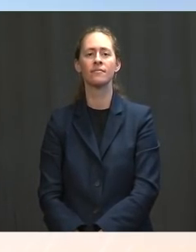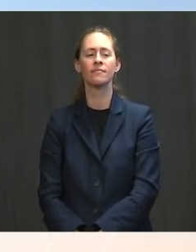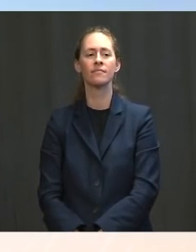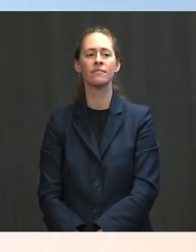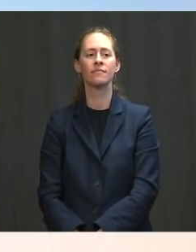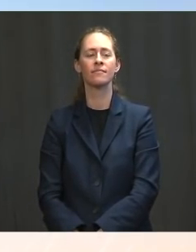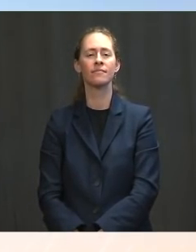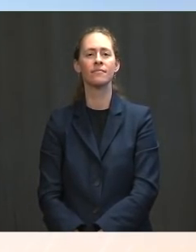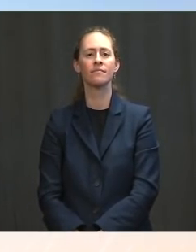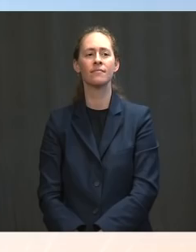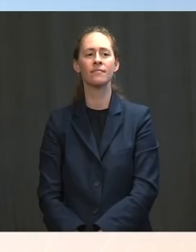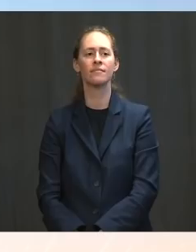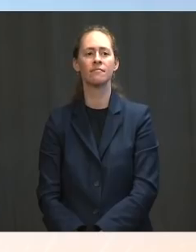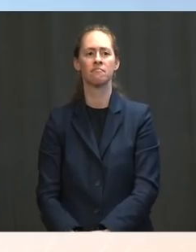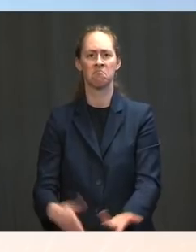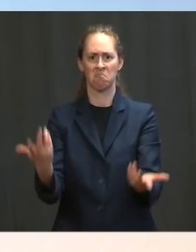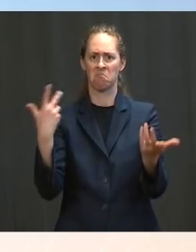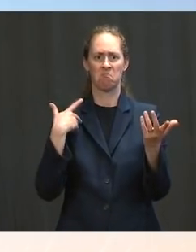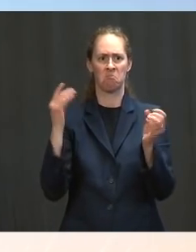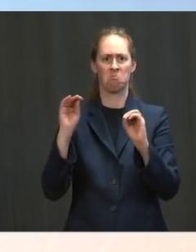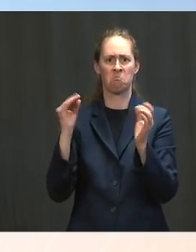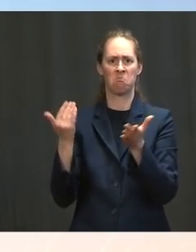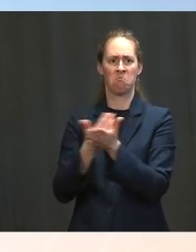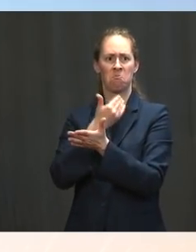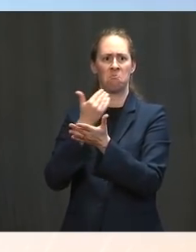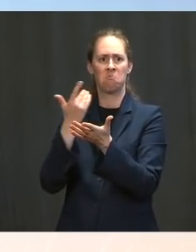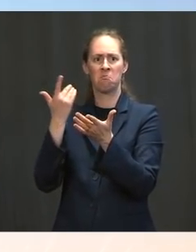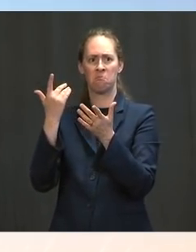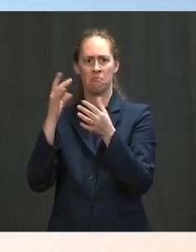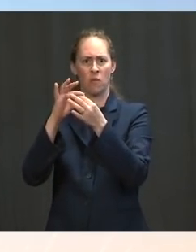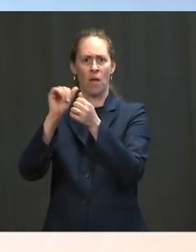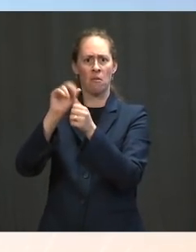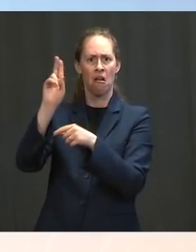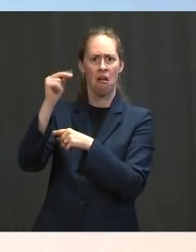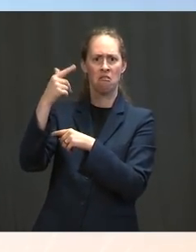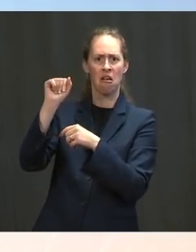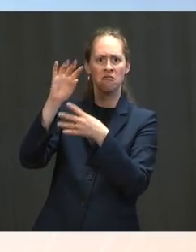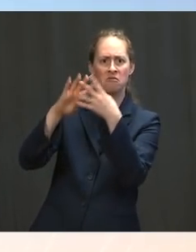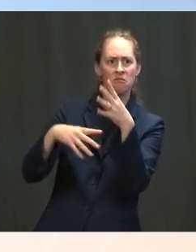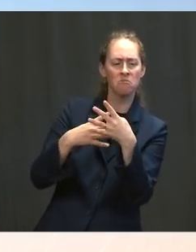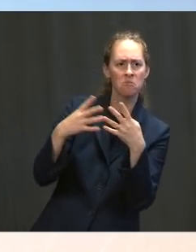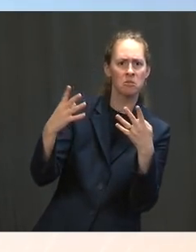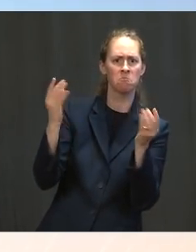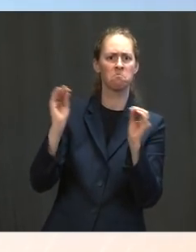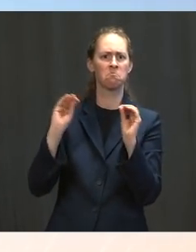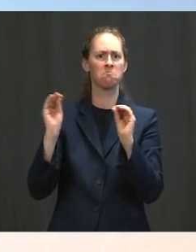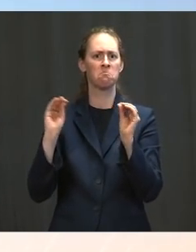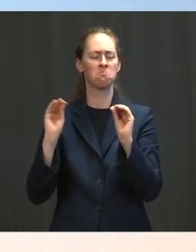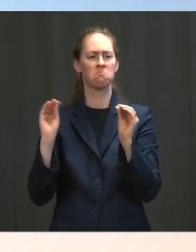Ms. Psaki: I don't have anything about the UNGA schedule to preview for you quite yet. Again, there are a range of engagements